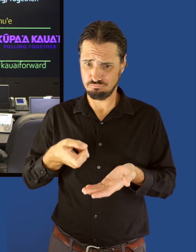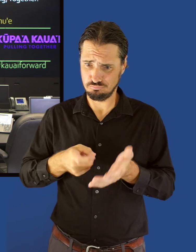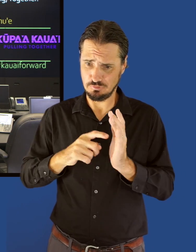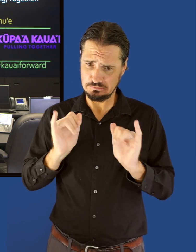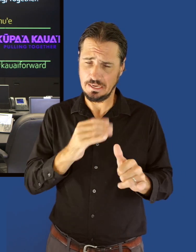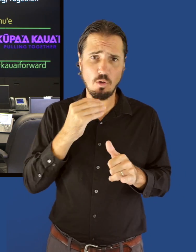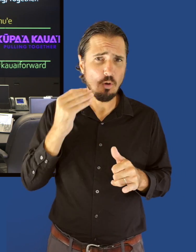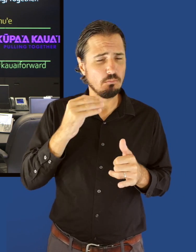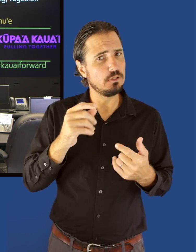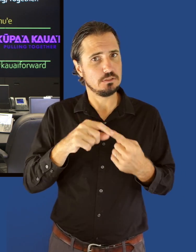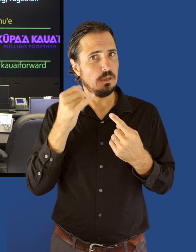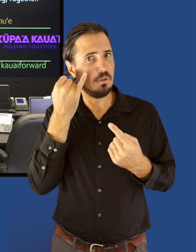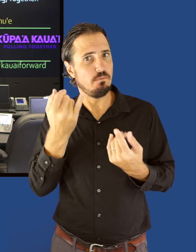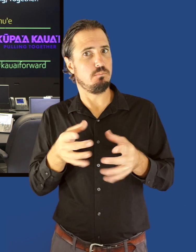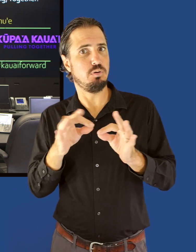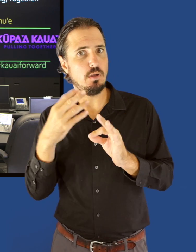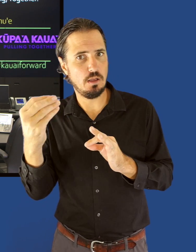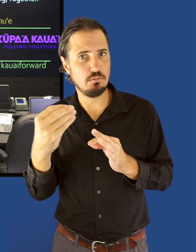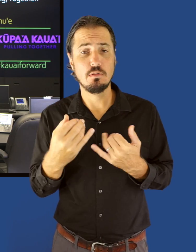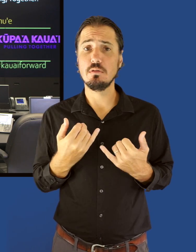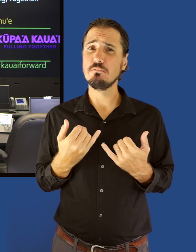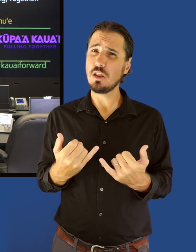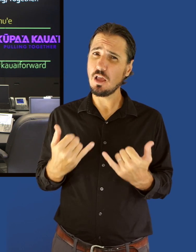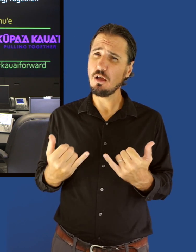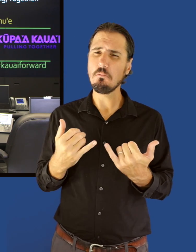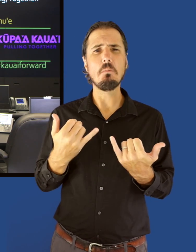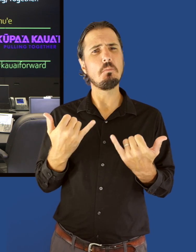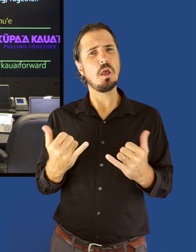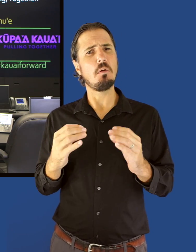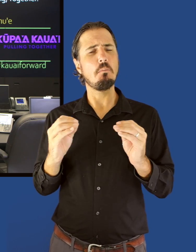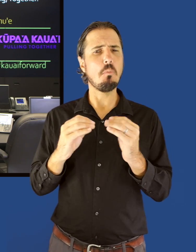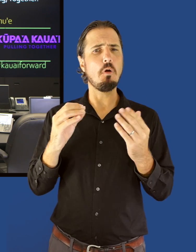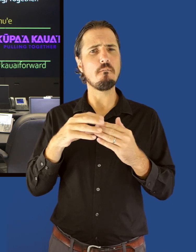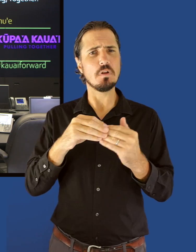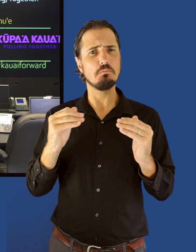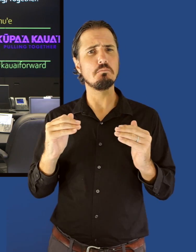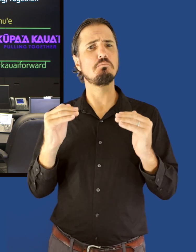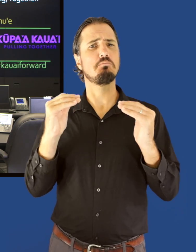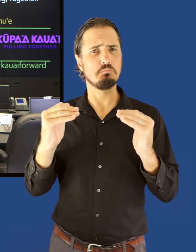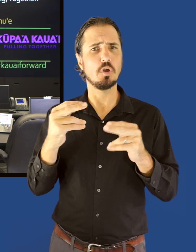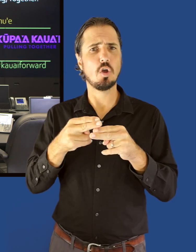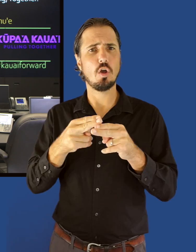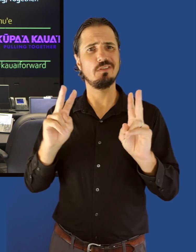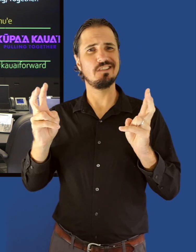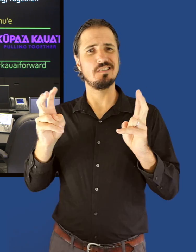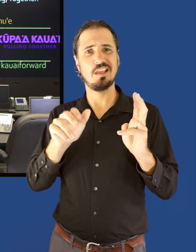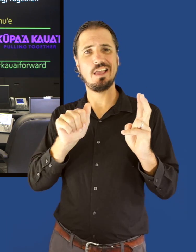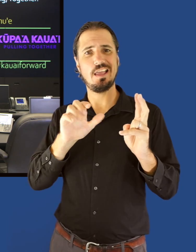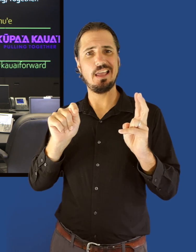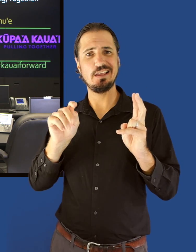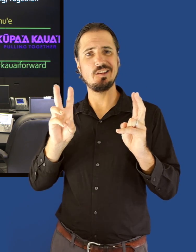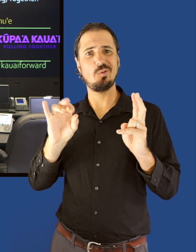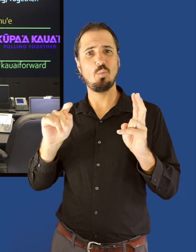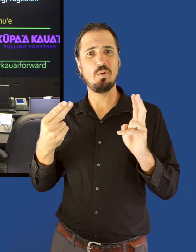have progressed to ‘Act With Care,’ and we remain in the ‘Act With Care’ impact level today.